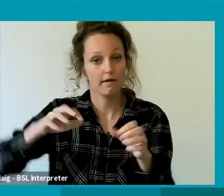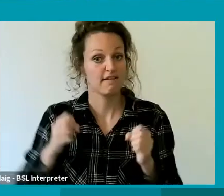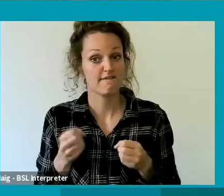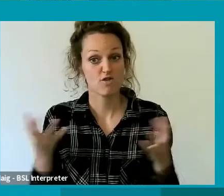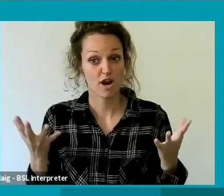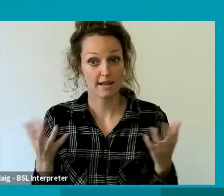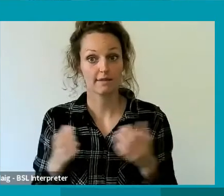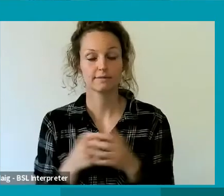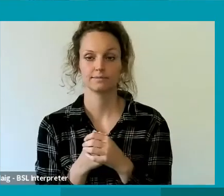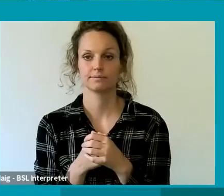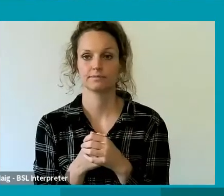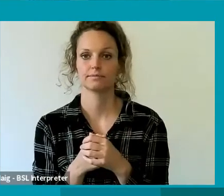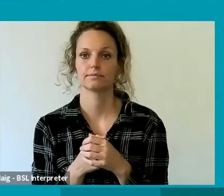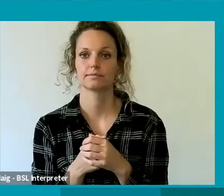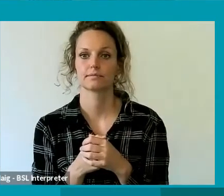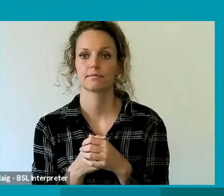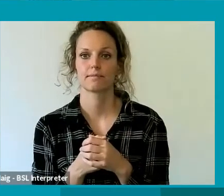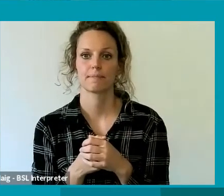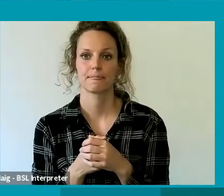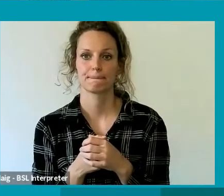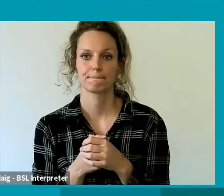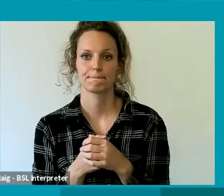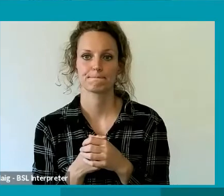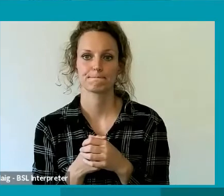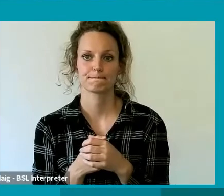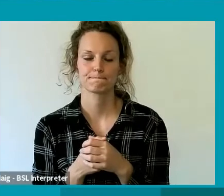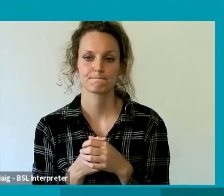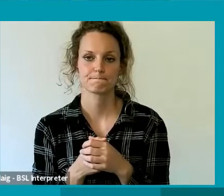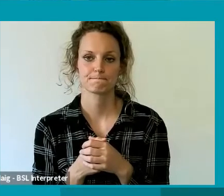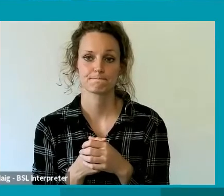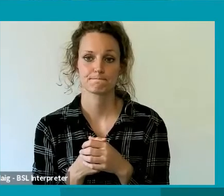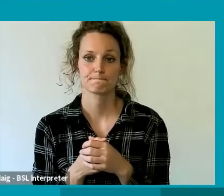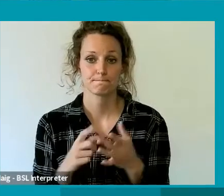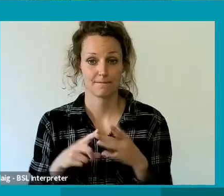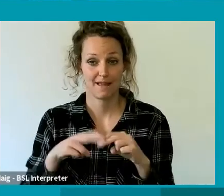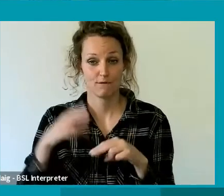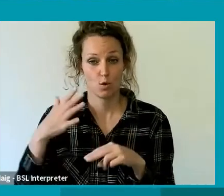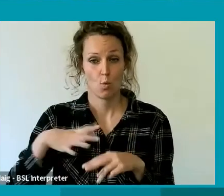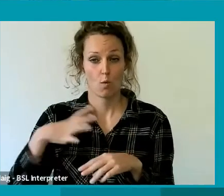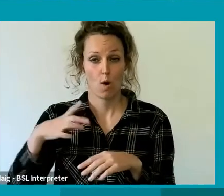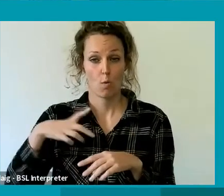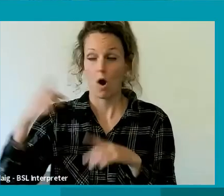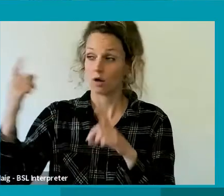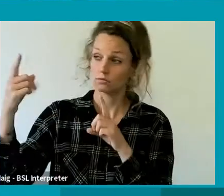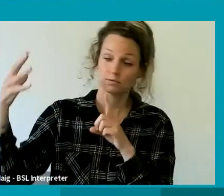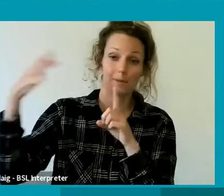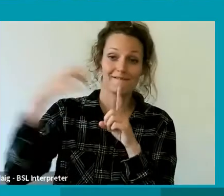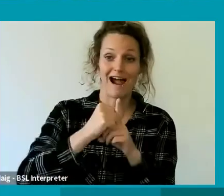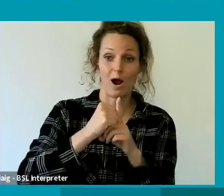especially if you're in the game of wanting to be found by employers and recruiters.